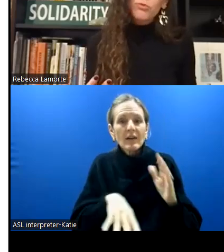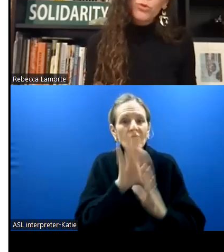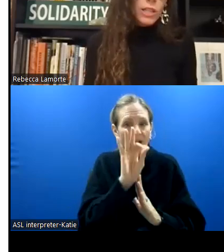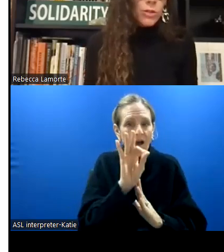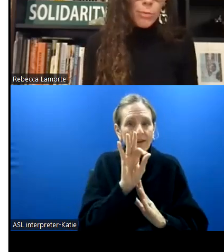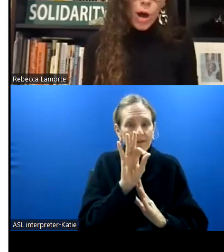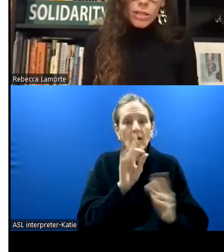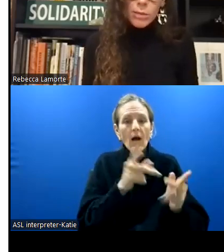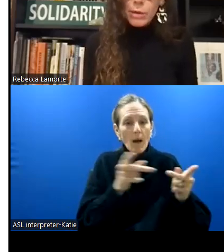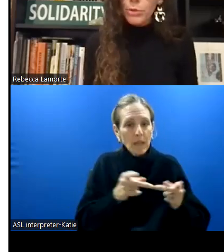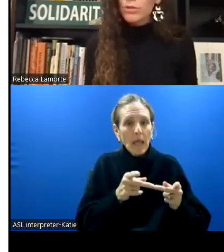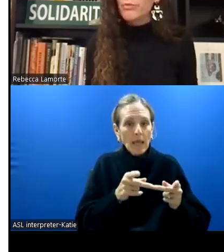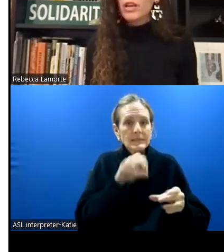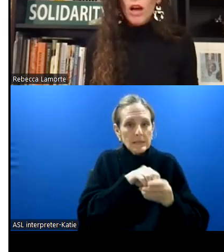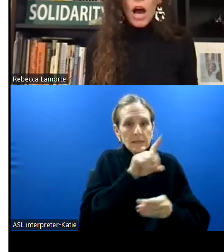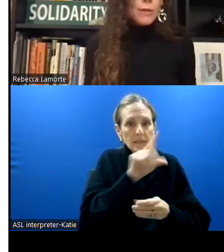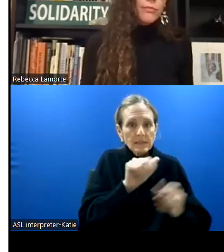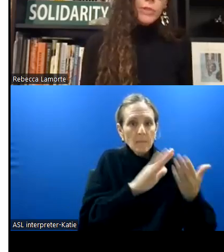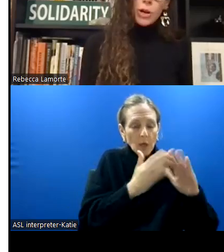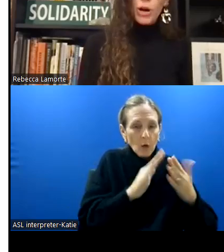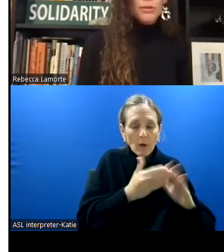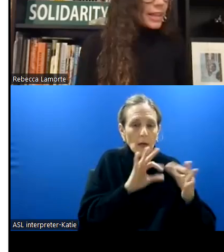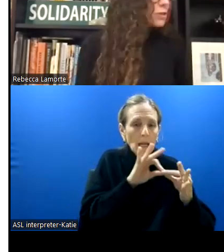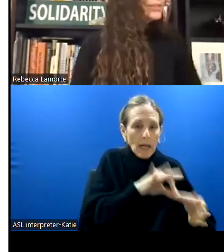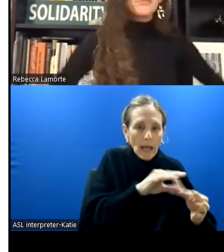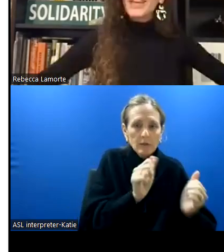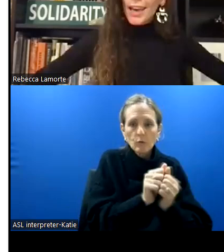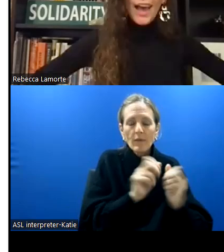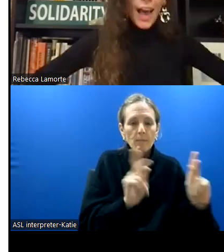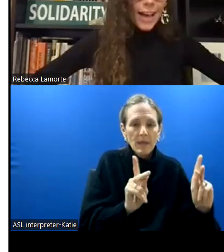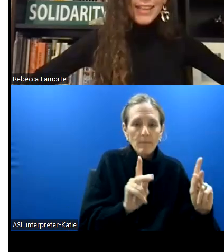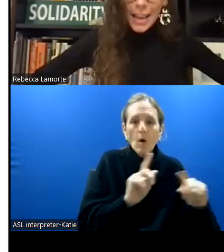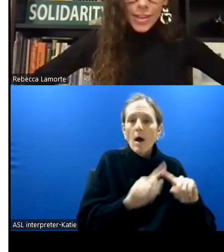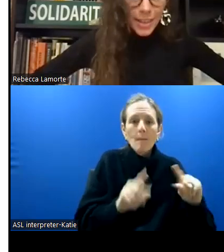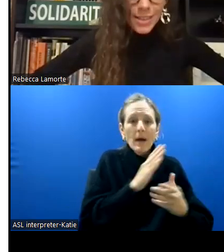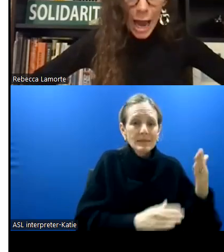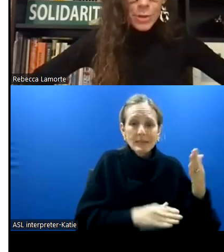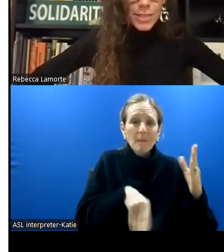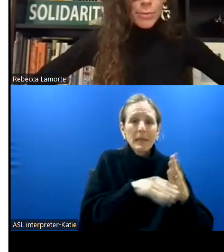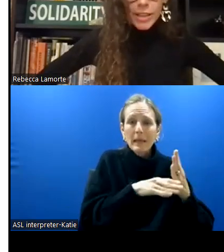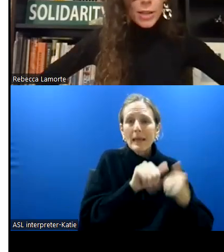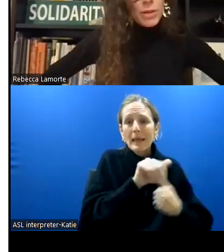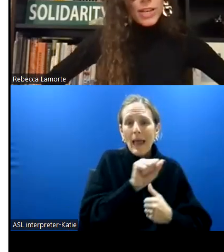with some really great policy people. Some, you know, pardon my language, but some kick ass advocates in our disability community